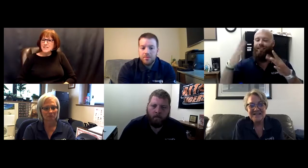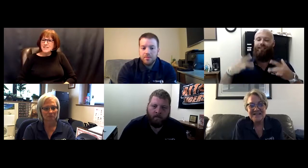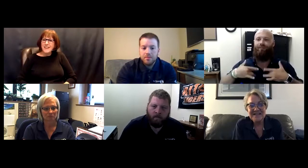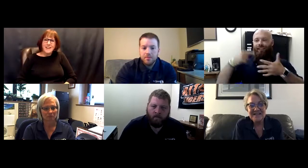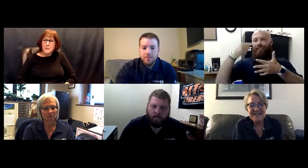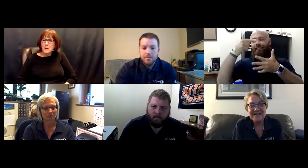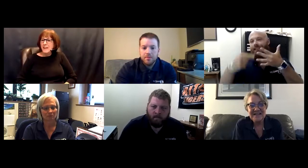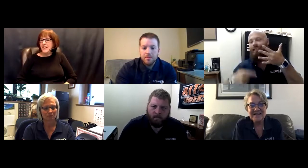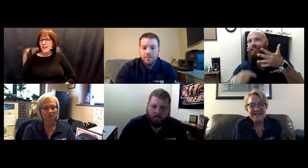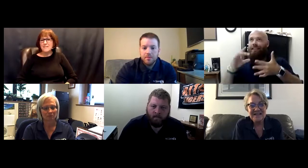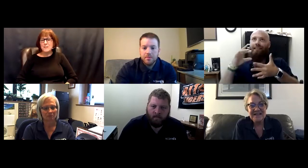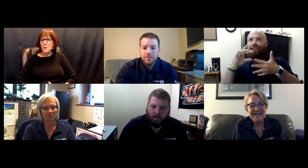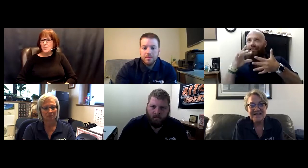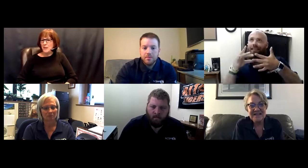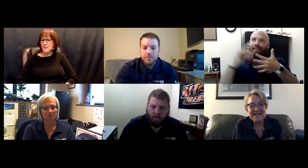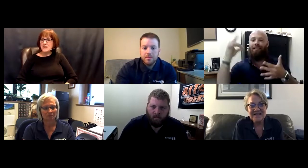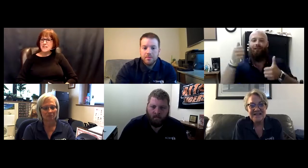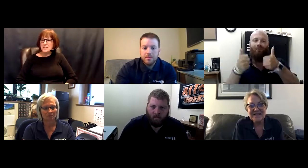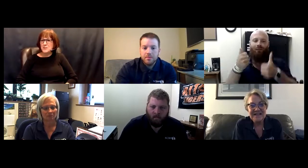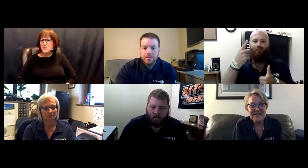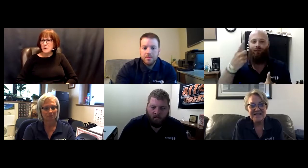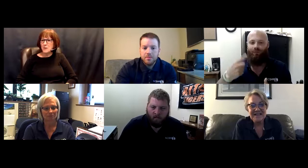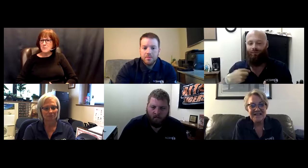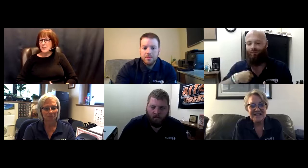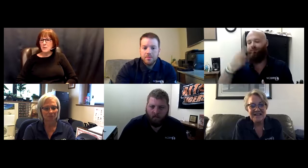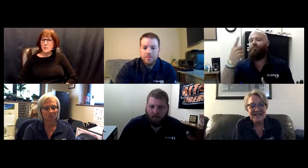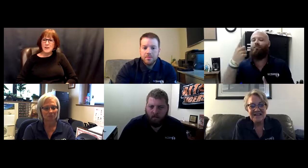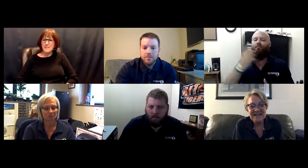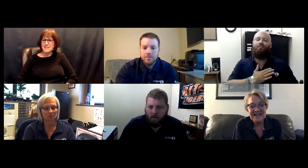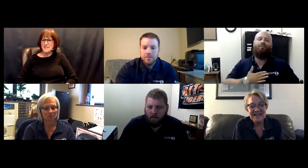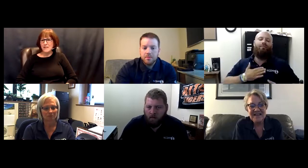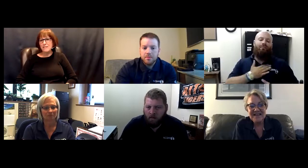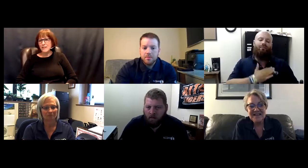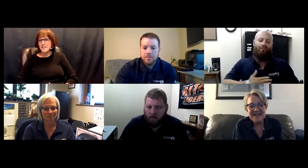yeah we have so many things to choose from and picking one that's the favorite